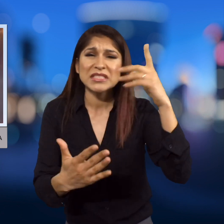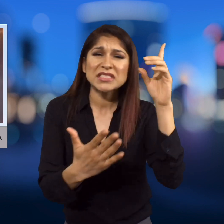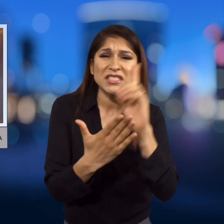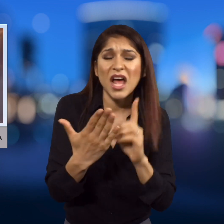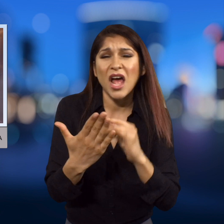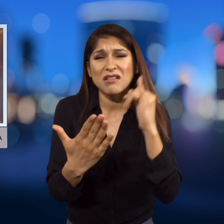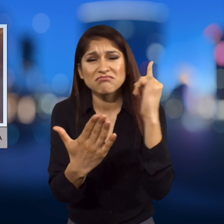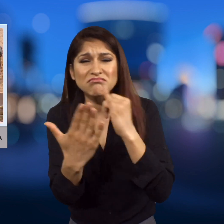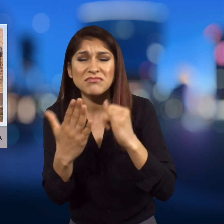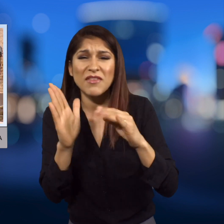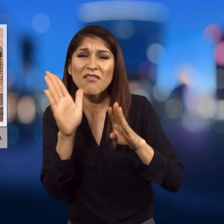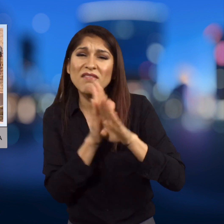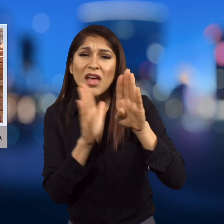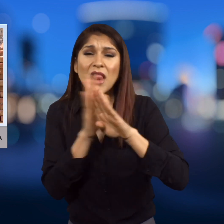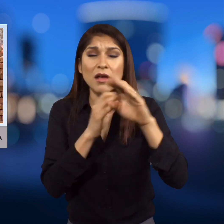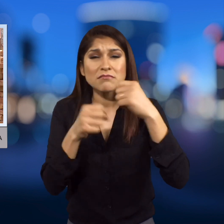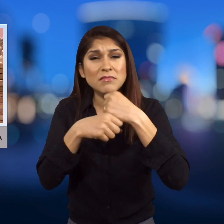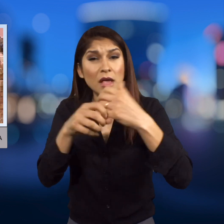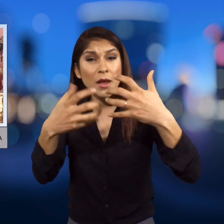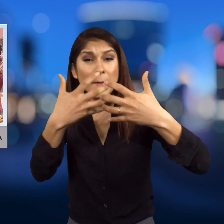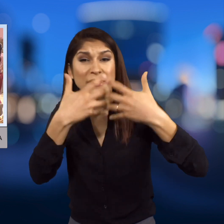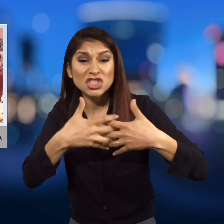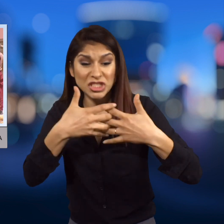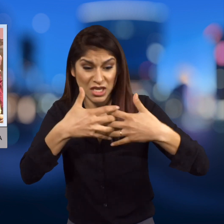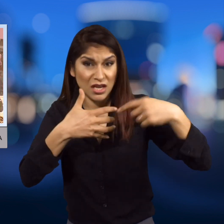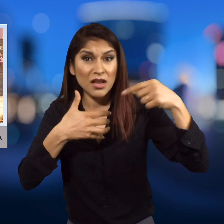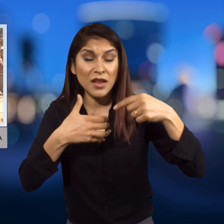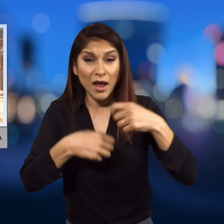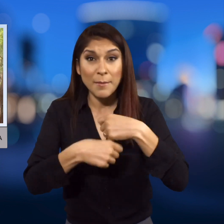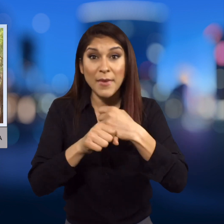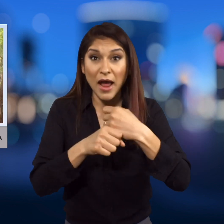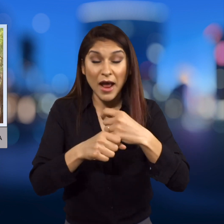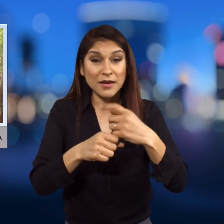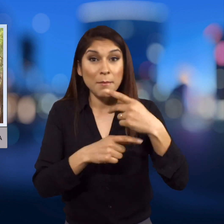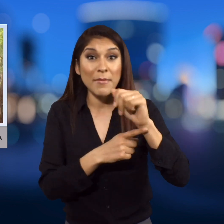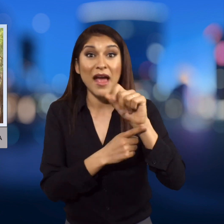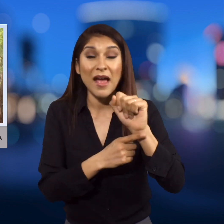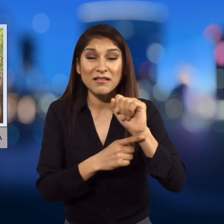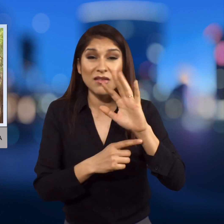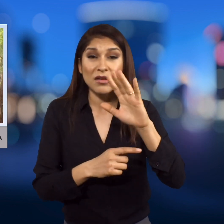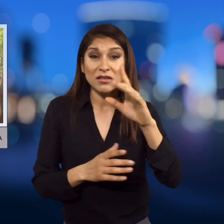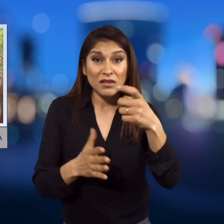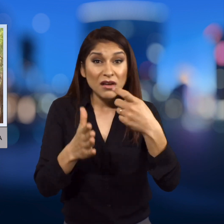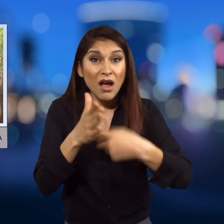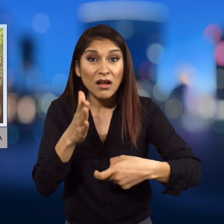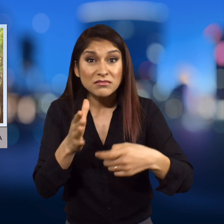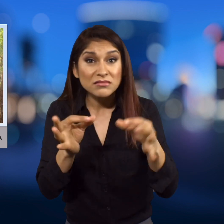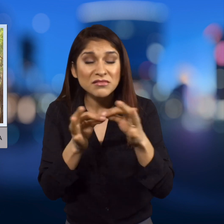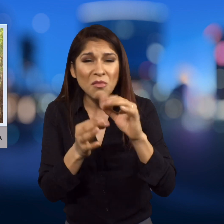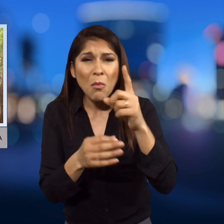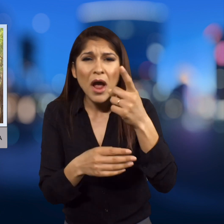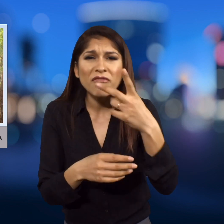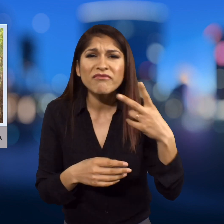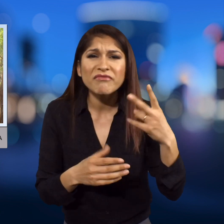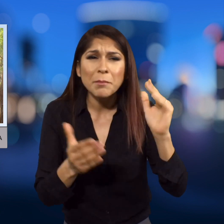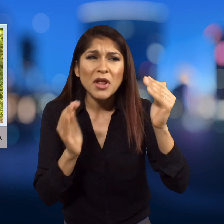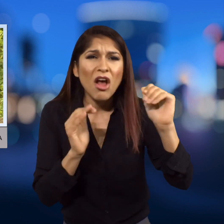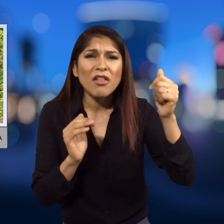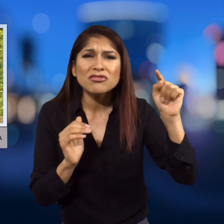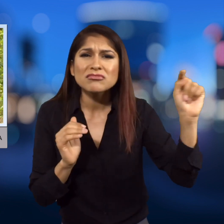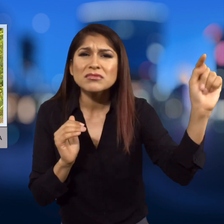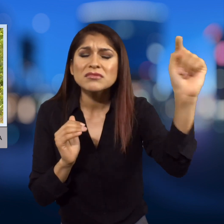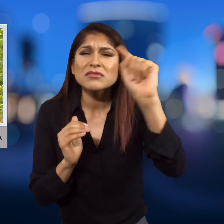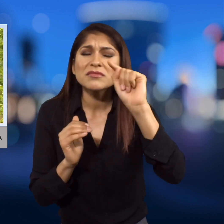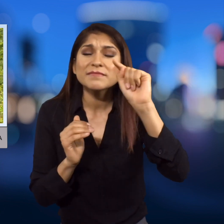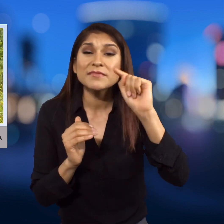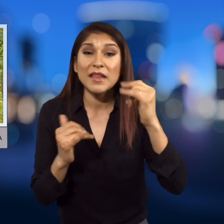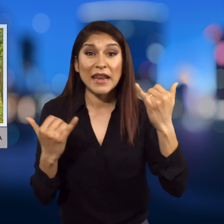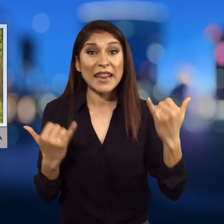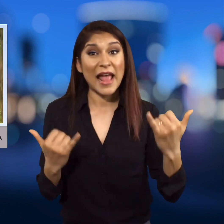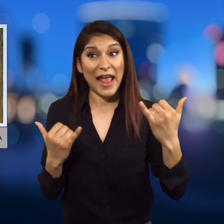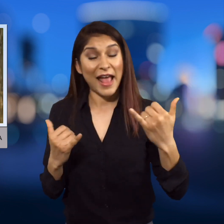He developed a machine to produce the pads at a fraction of the cost.